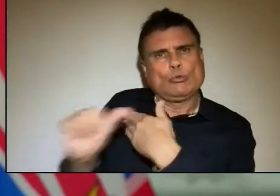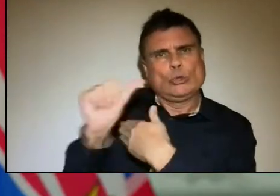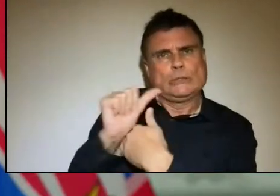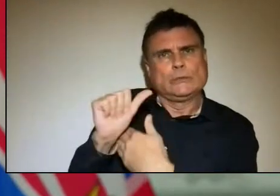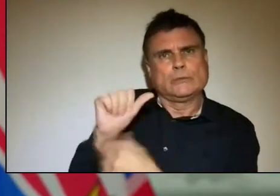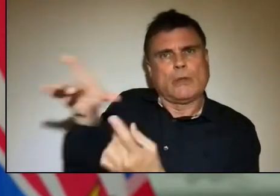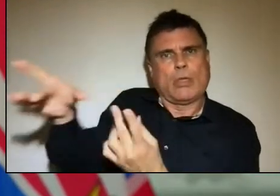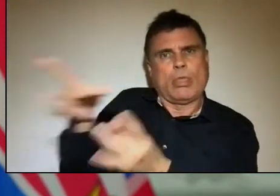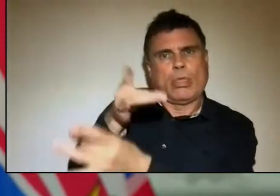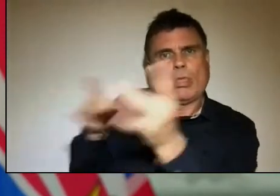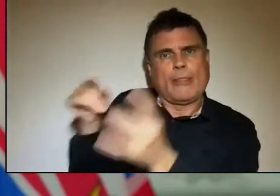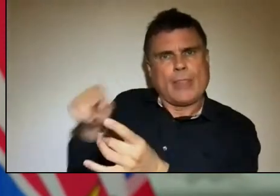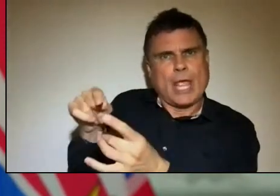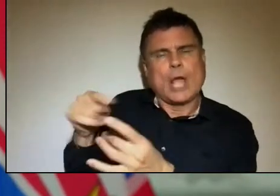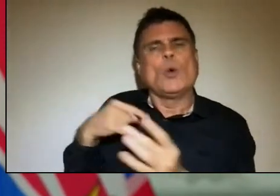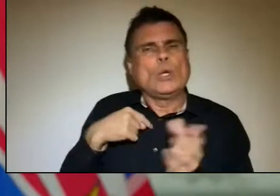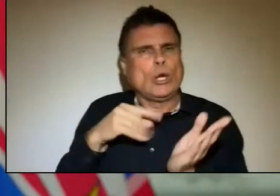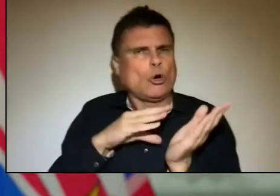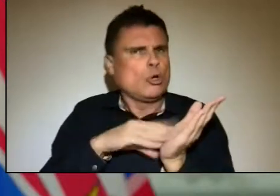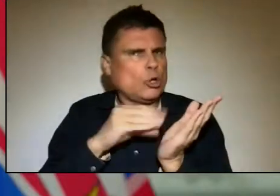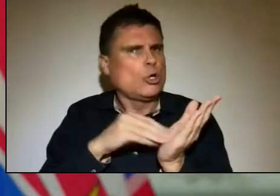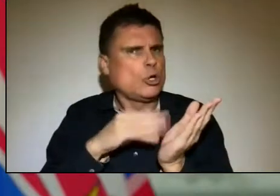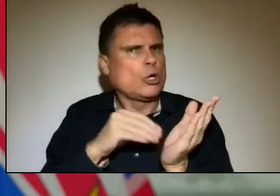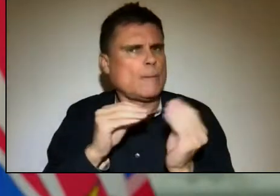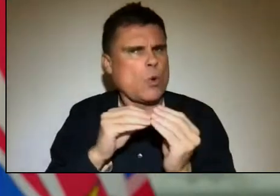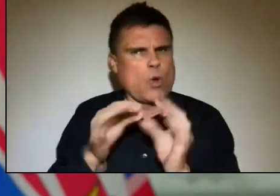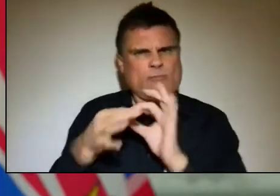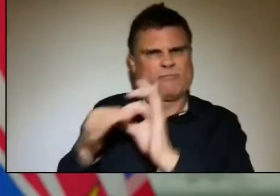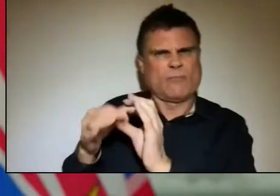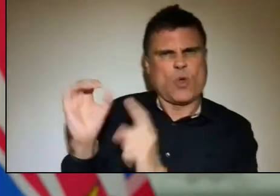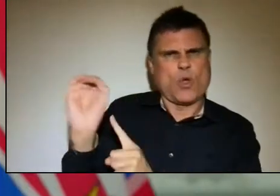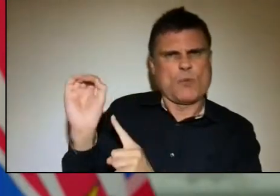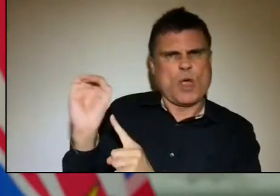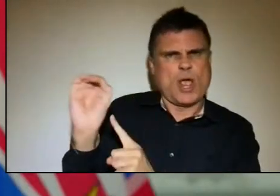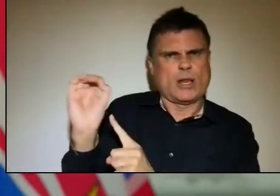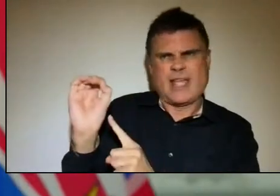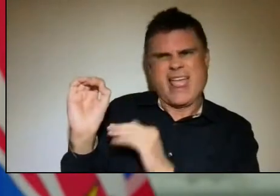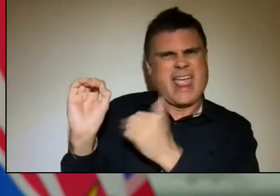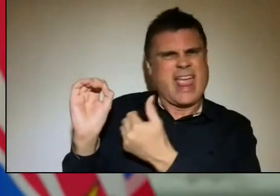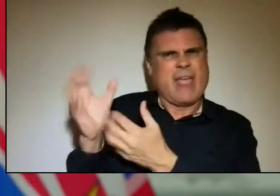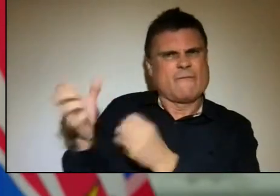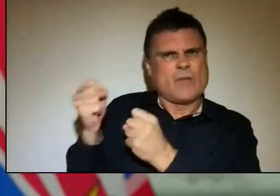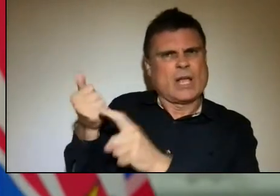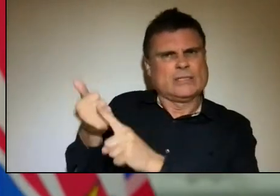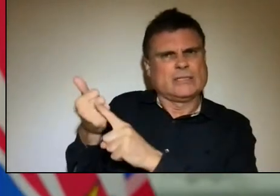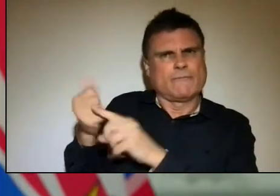The puzzle is coming together around Omicron. We are learning more about how